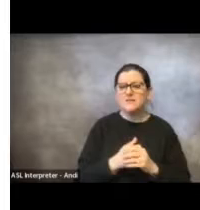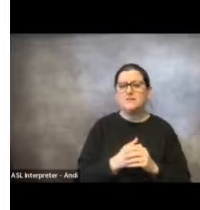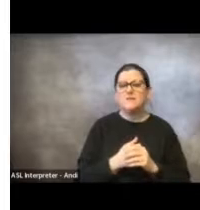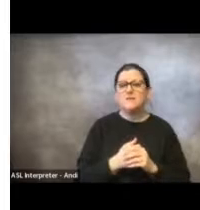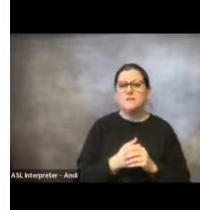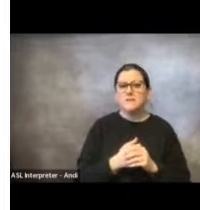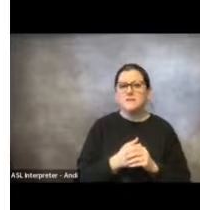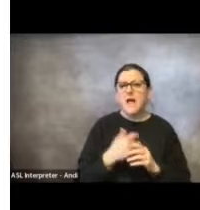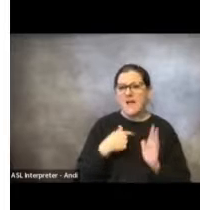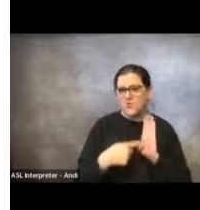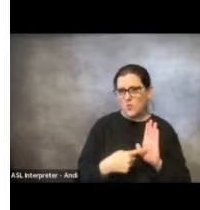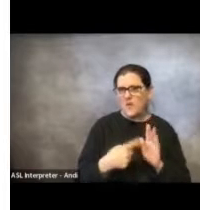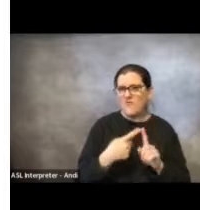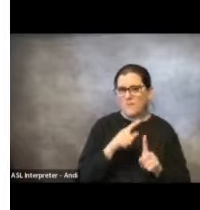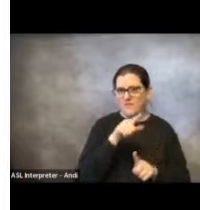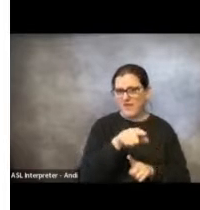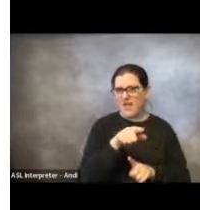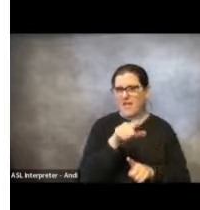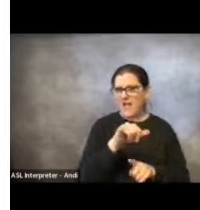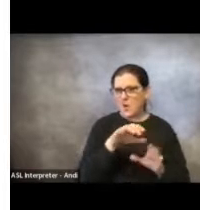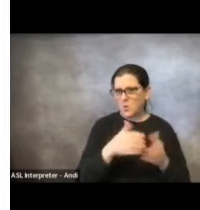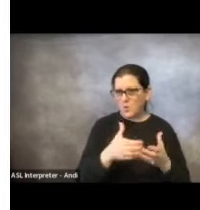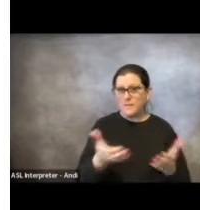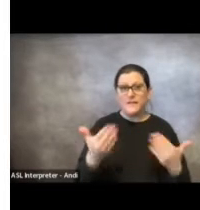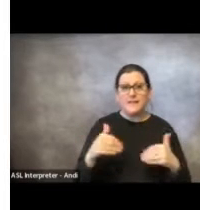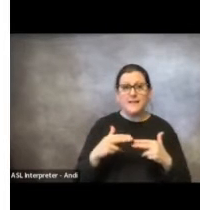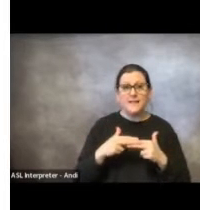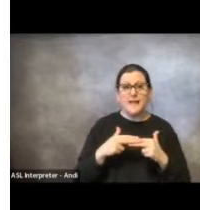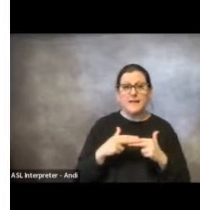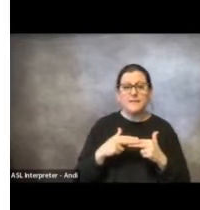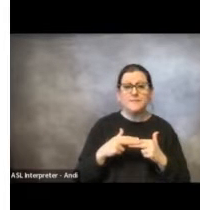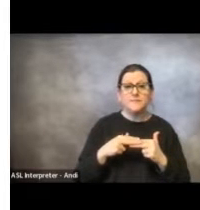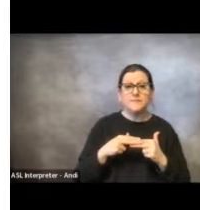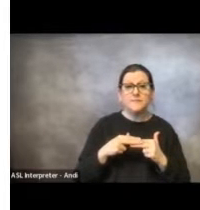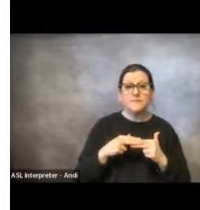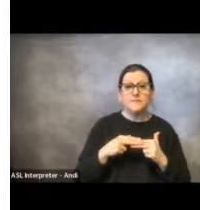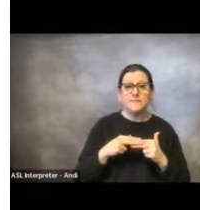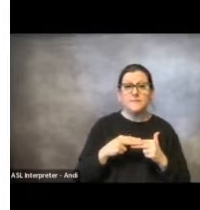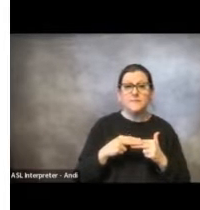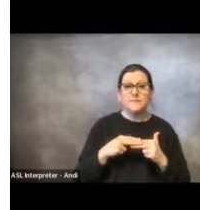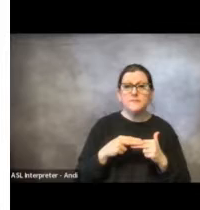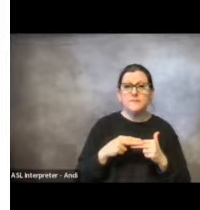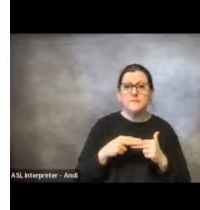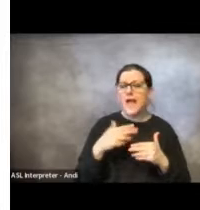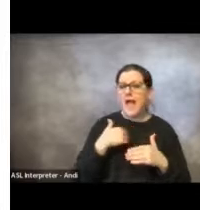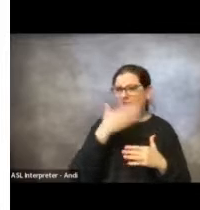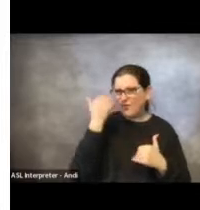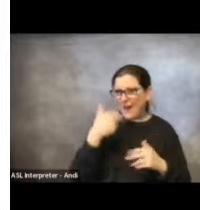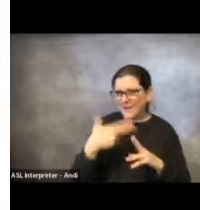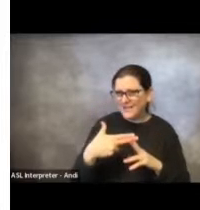representative from their next slide. And I'm sorry, I forgot to mention there are a couple of